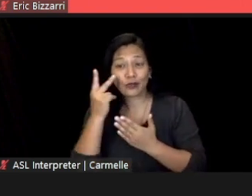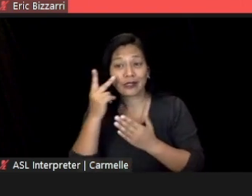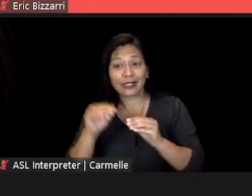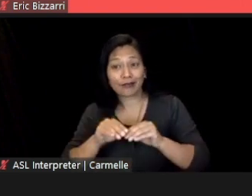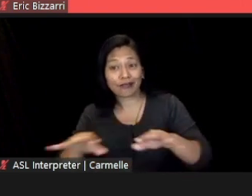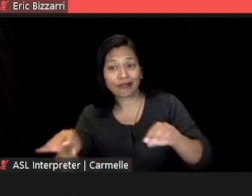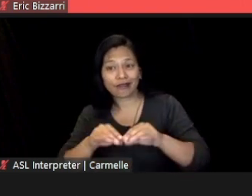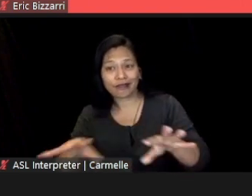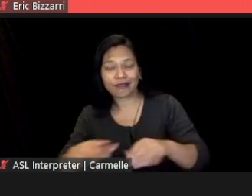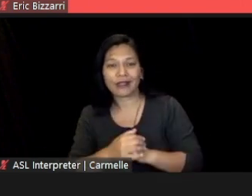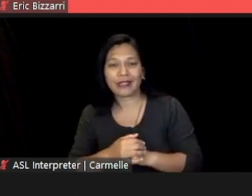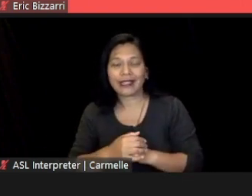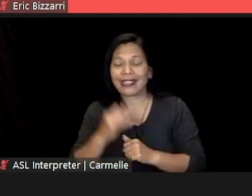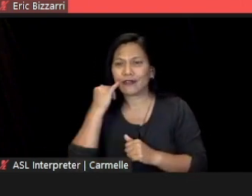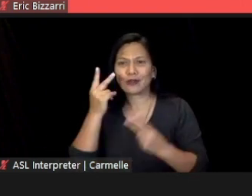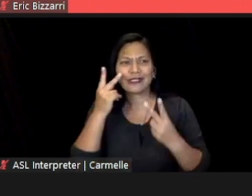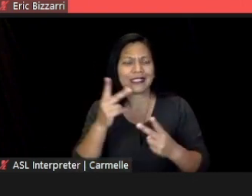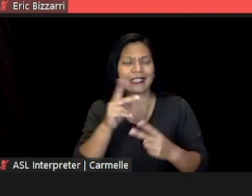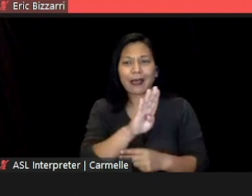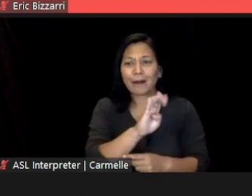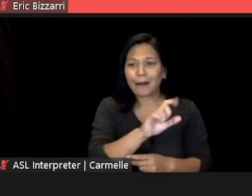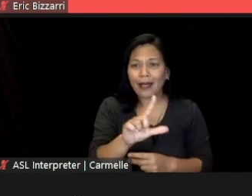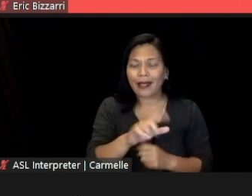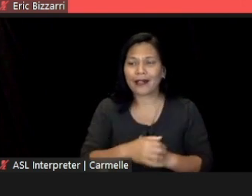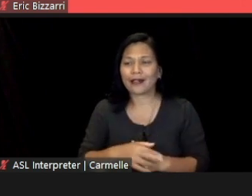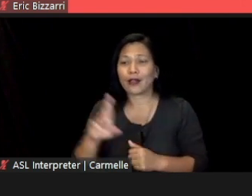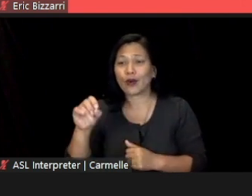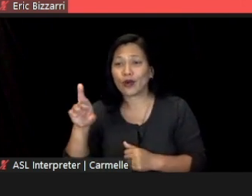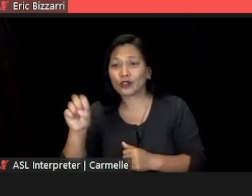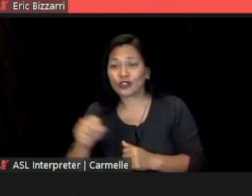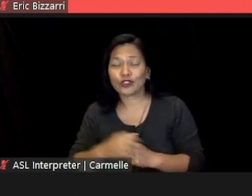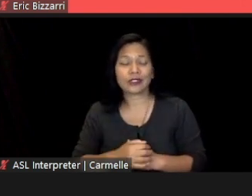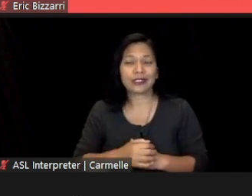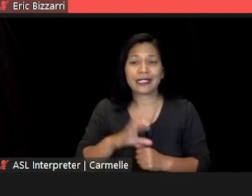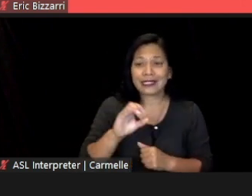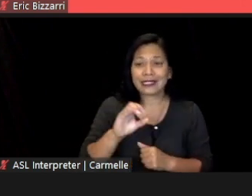This is anything you see on Bell or Rogers or on CBC, on Chorus, et cetera.